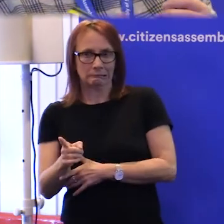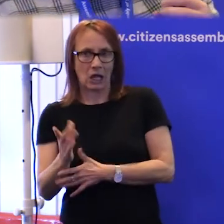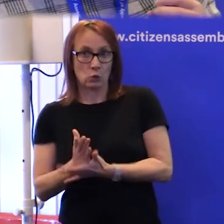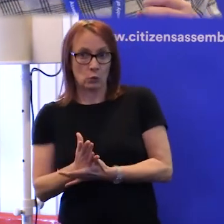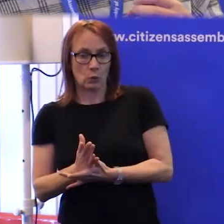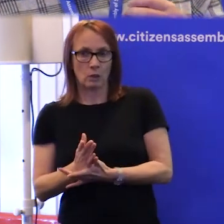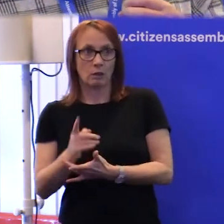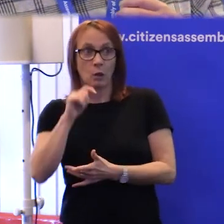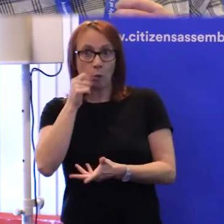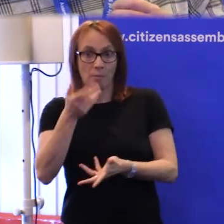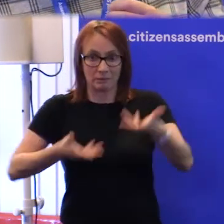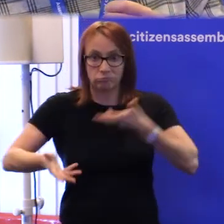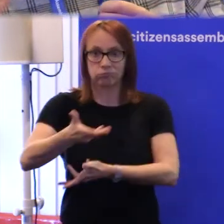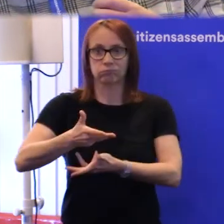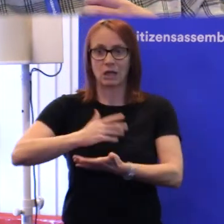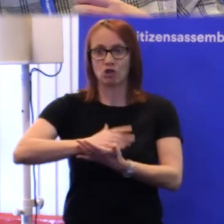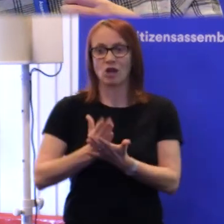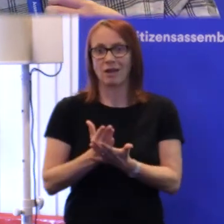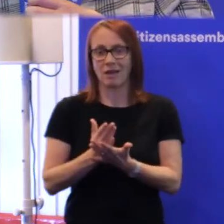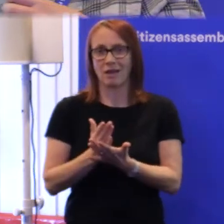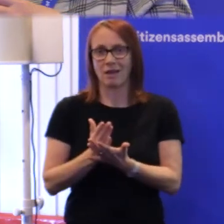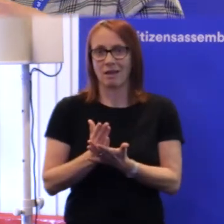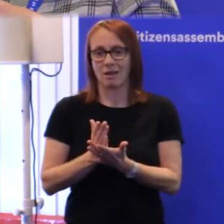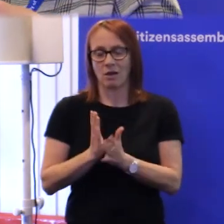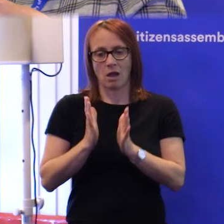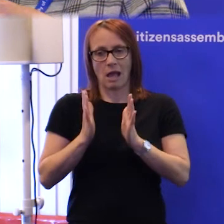could be sharing them with each other as well so we need to be thinking about how